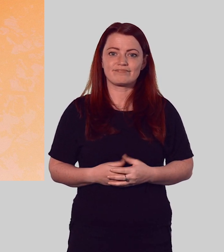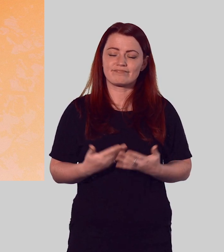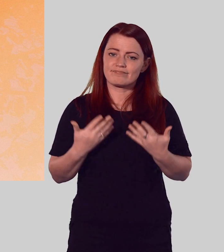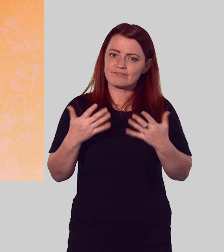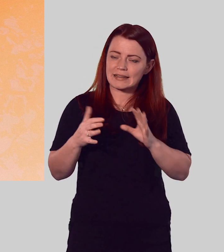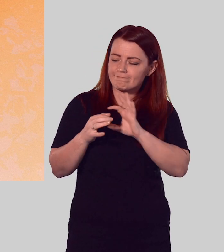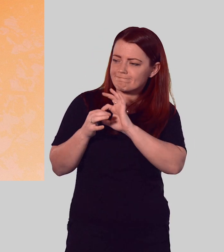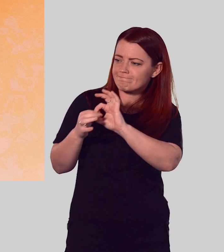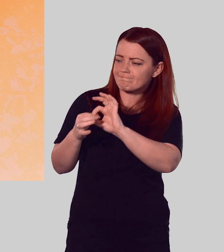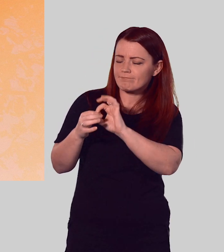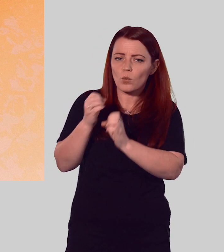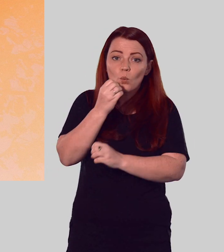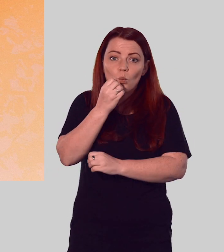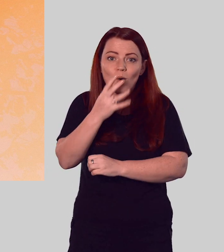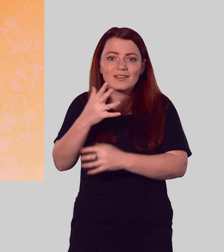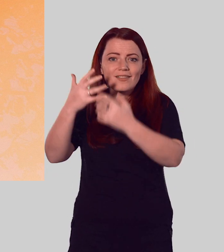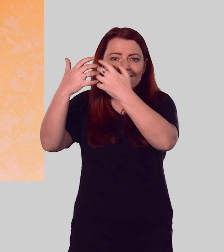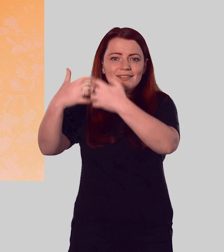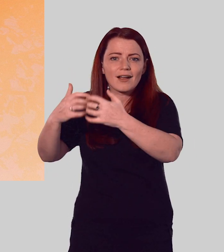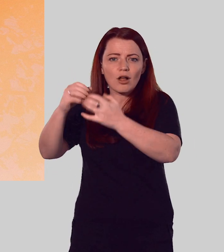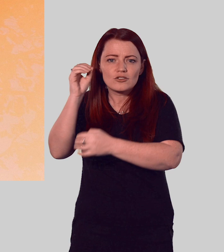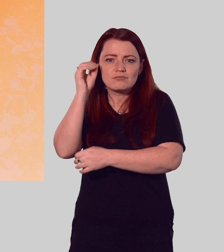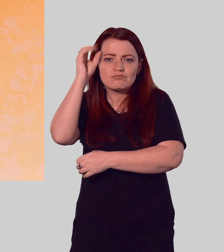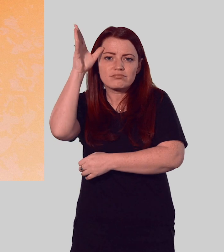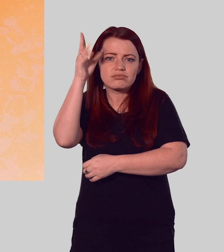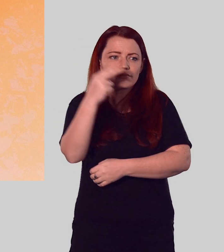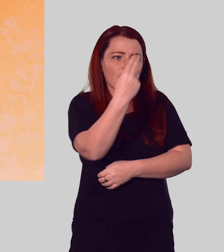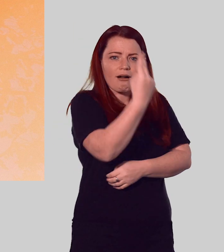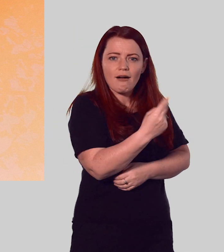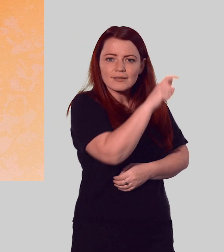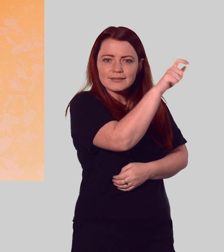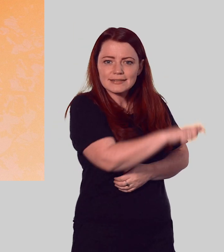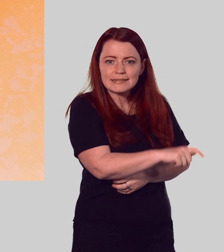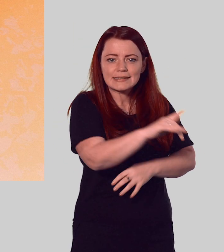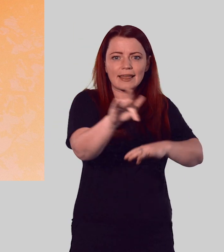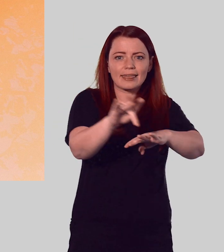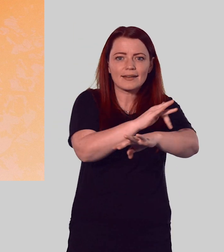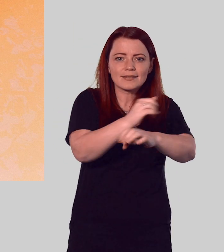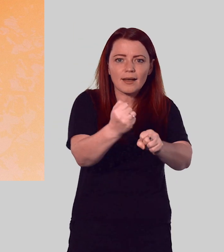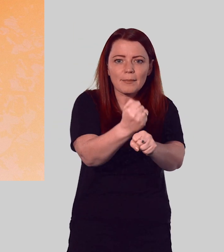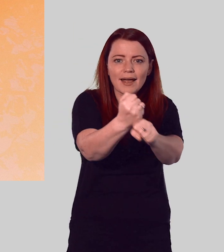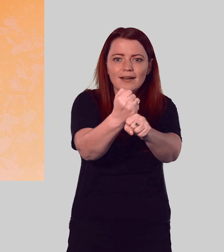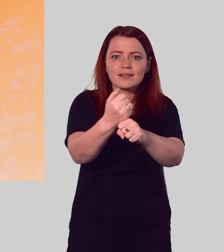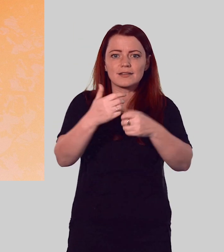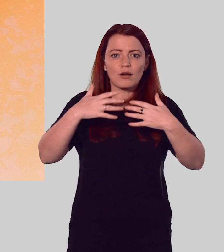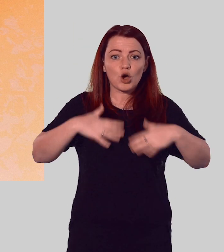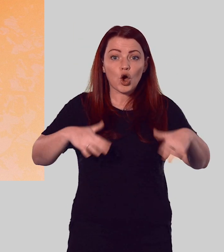technologists, artists, theatre maker, costume designer,